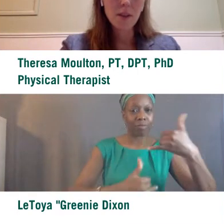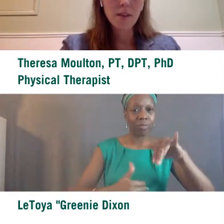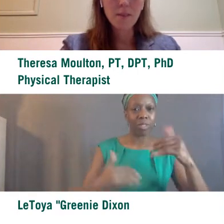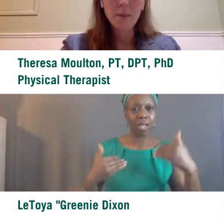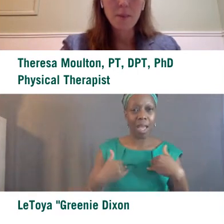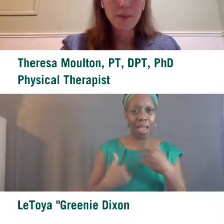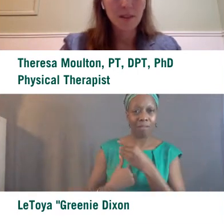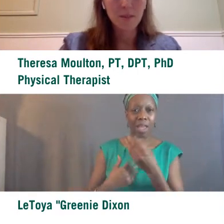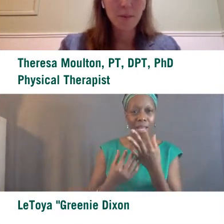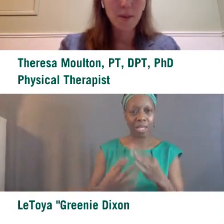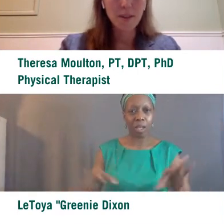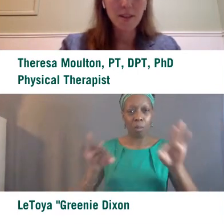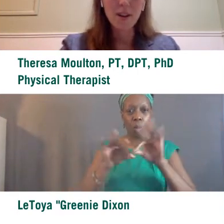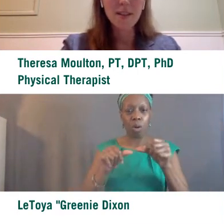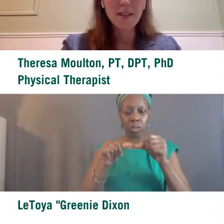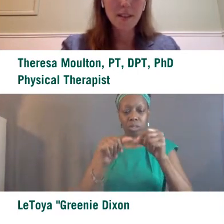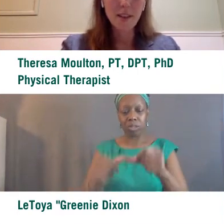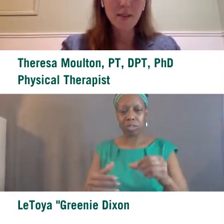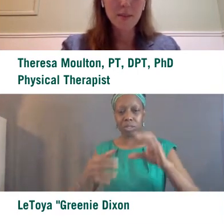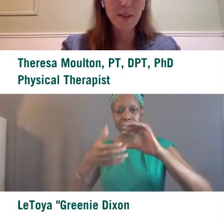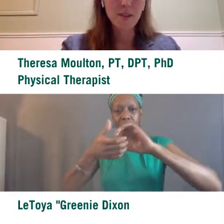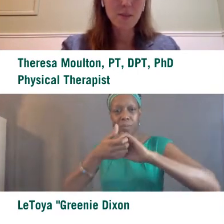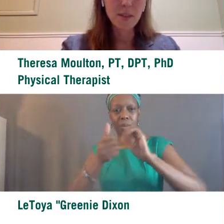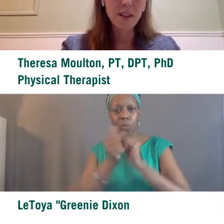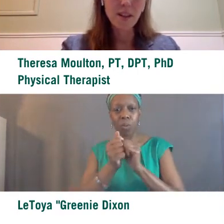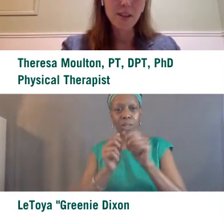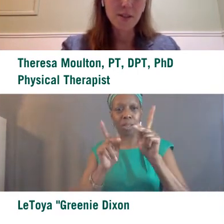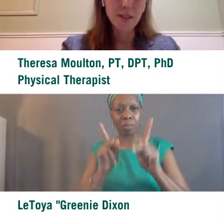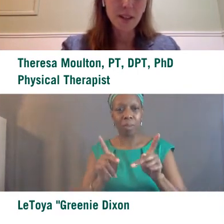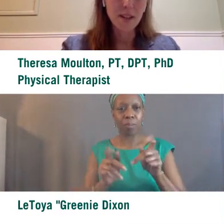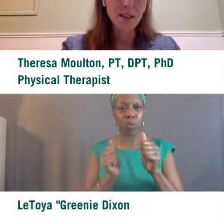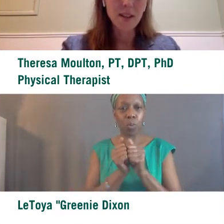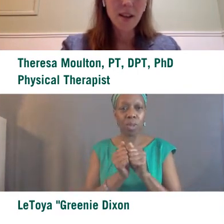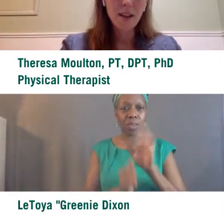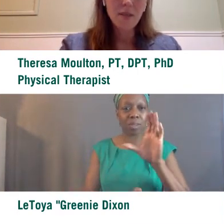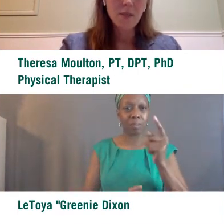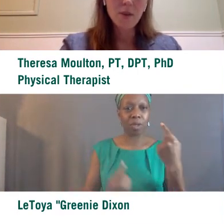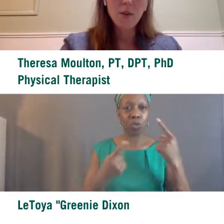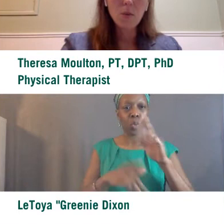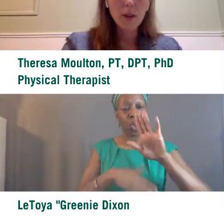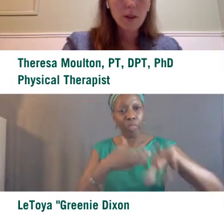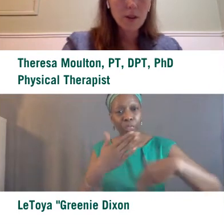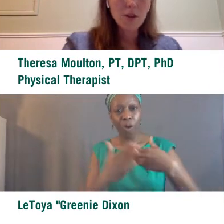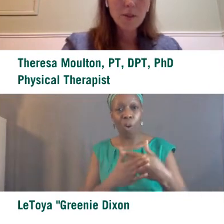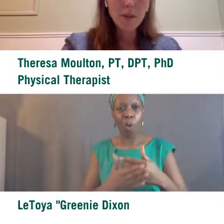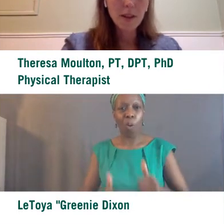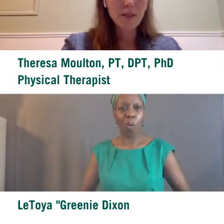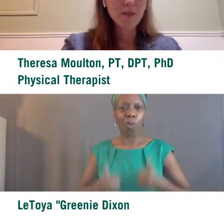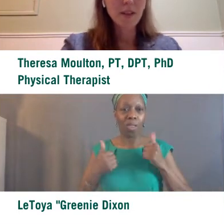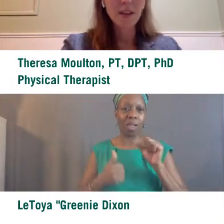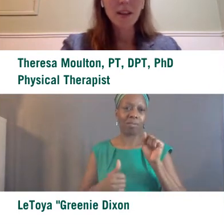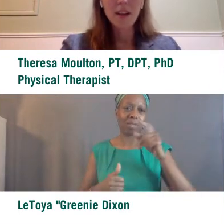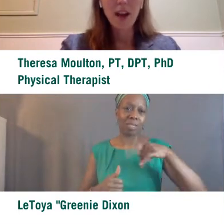with people with cerebral palsy across the life span to really understand, where we should be intervening,